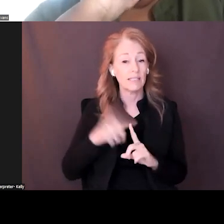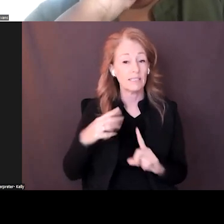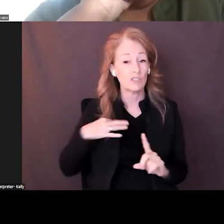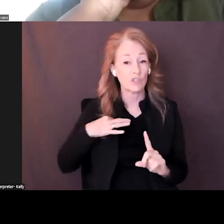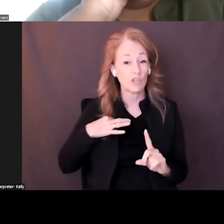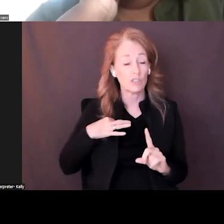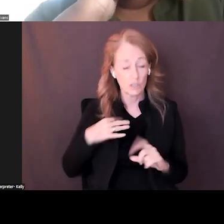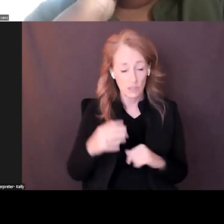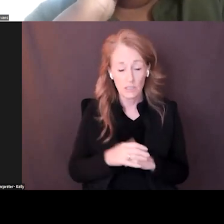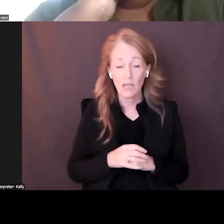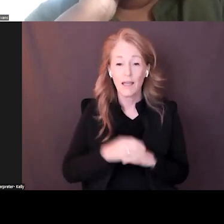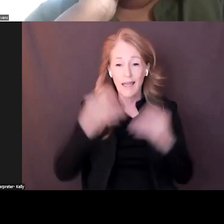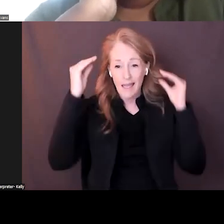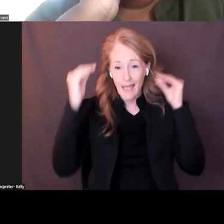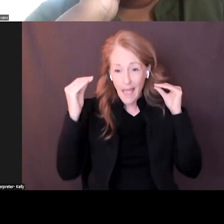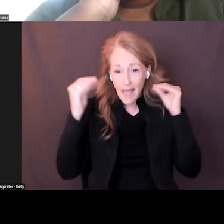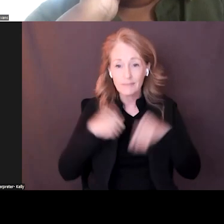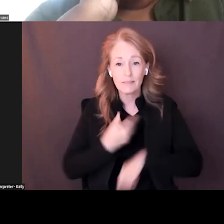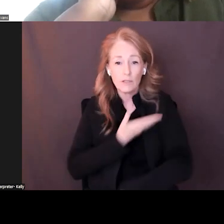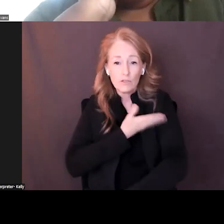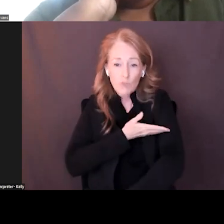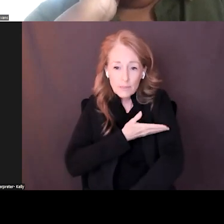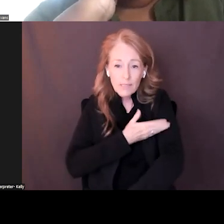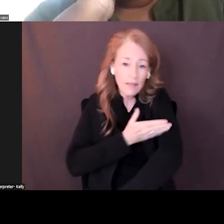THERE ARE HATS, SHORT SLEEVES, LONG SLEEVES.